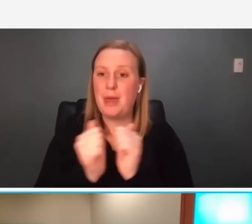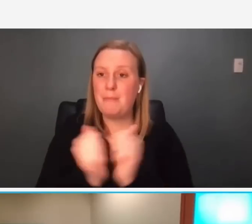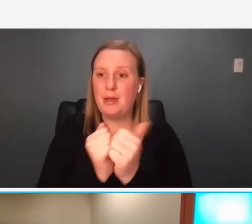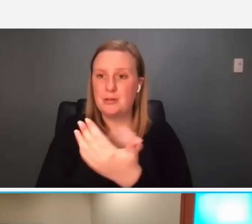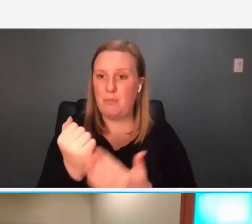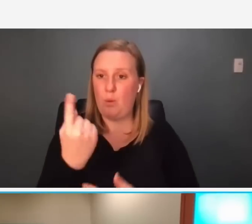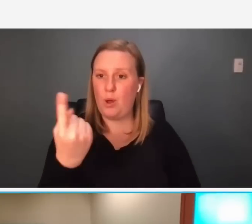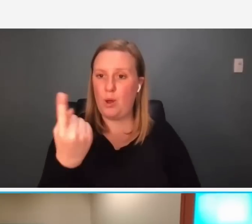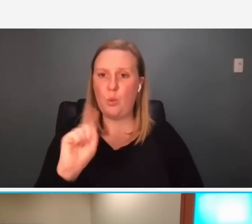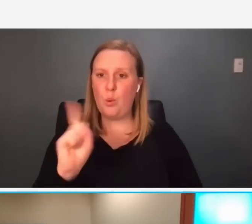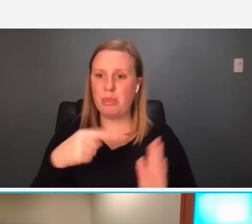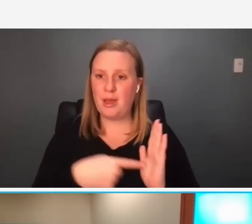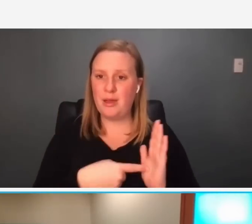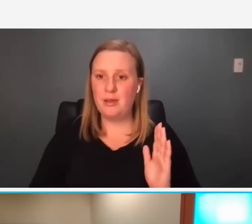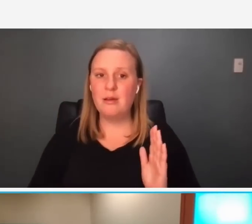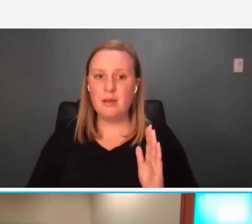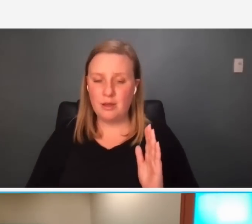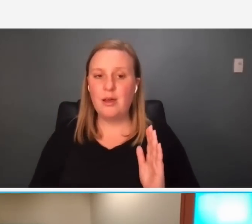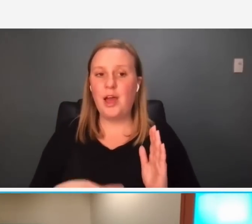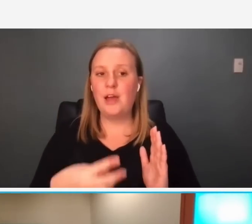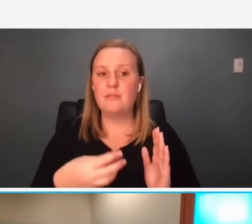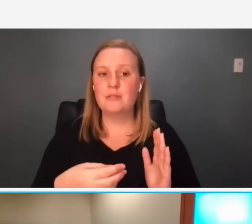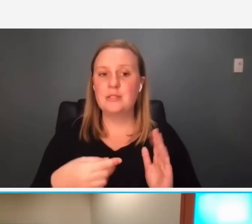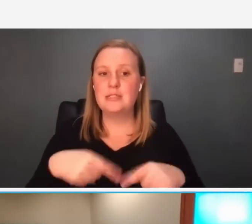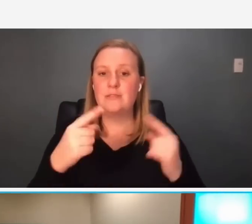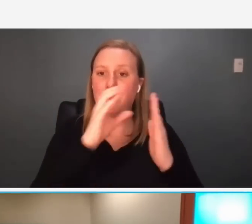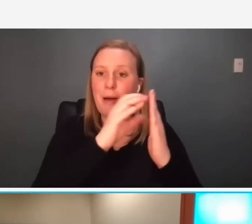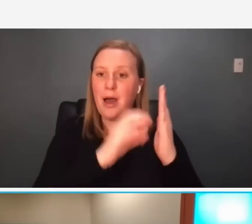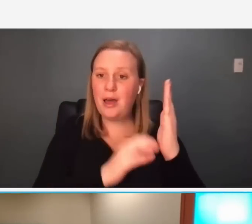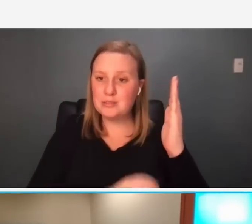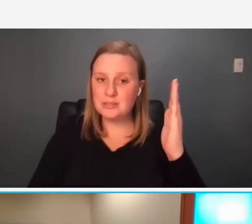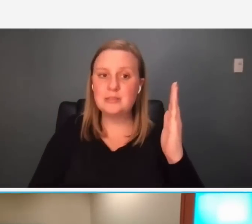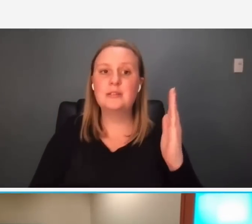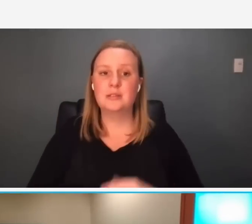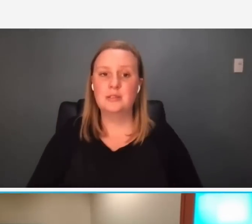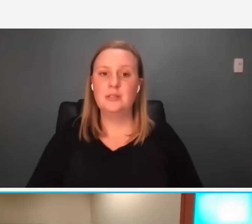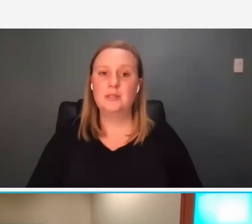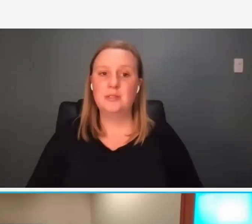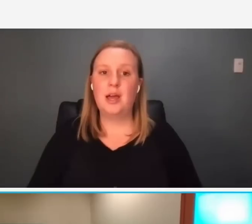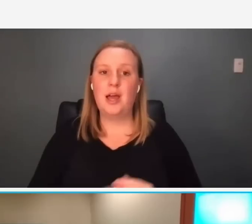Parts 1 to 3 are very much about the why that I've outlined for you today and how we are going about